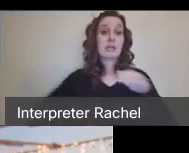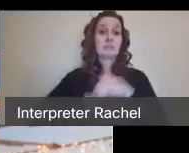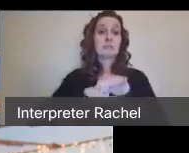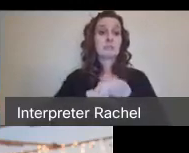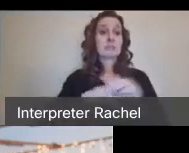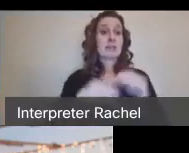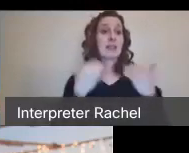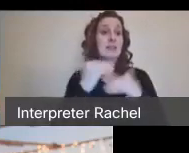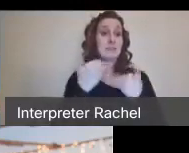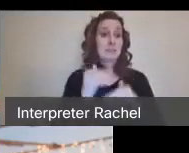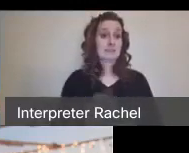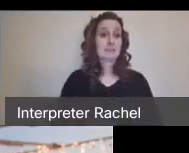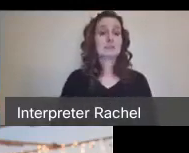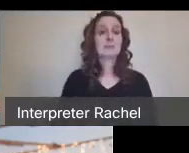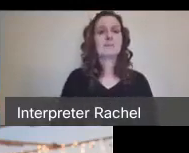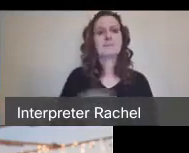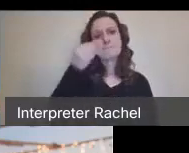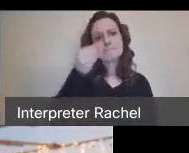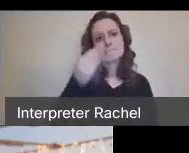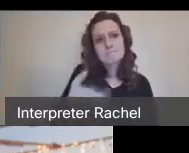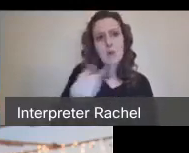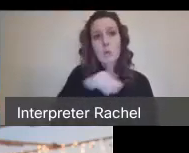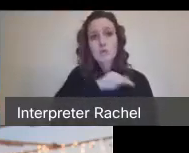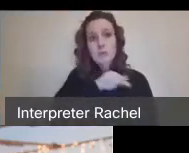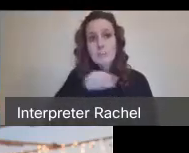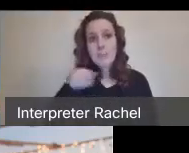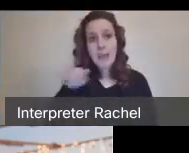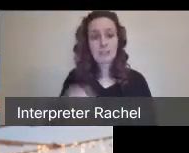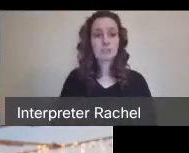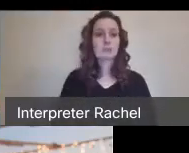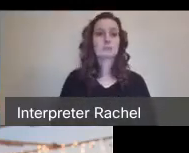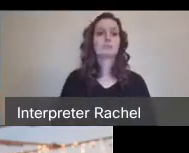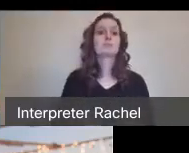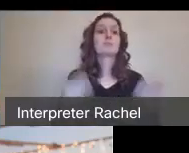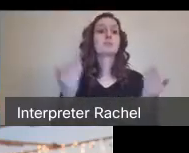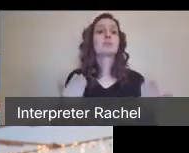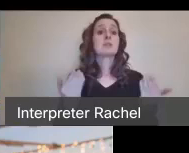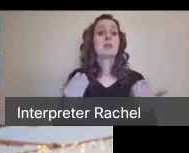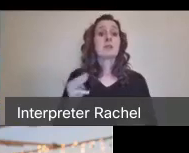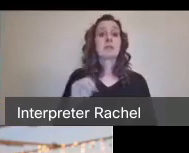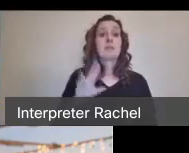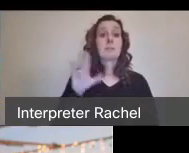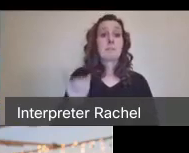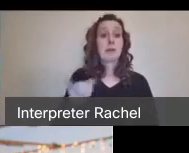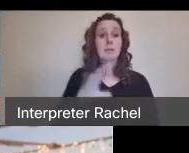However, I just want to remind you that under the existing Montgomery County Office of Public Health